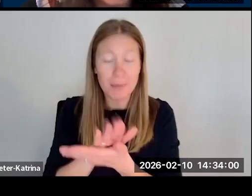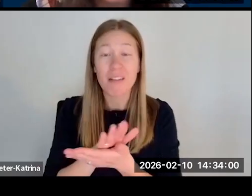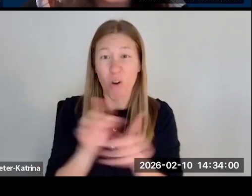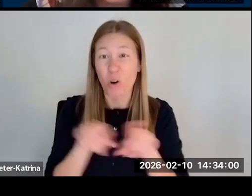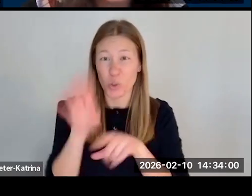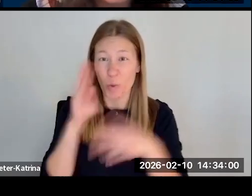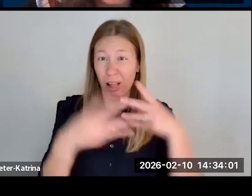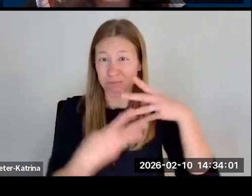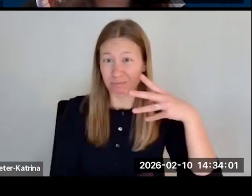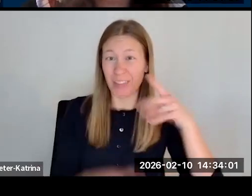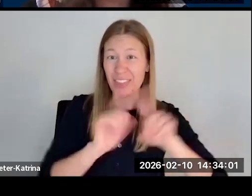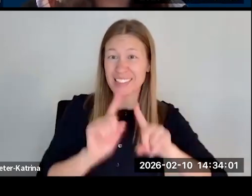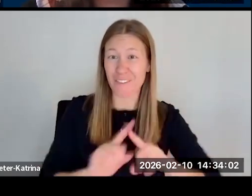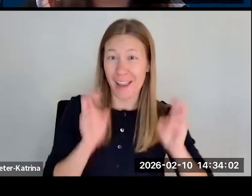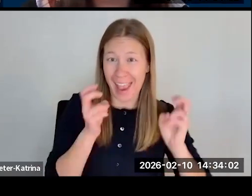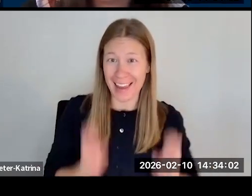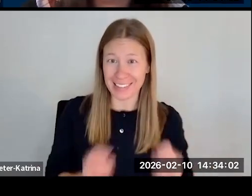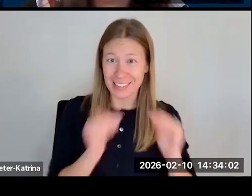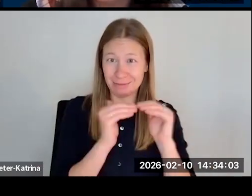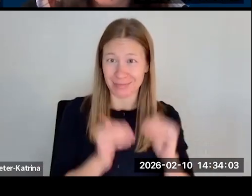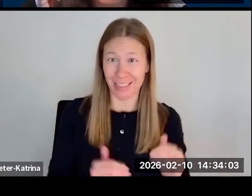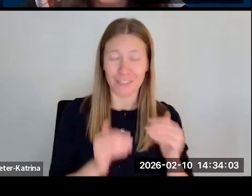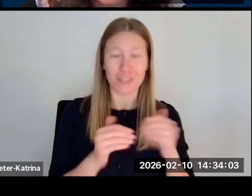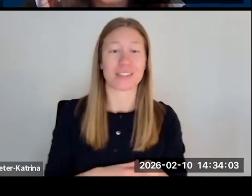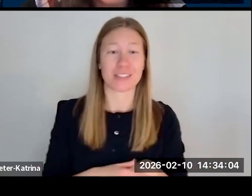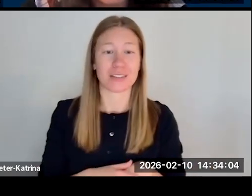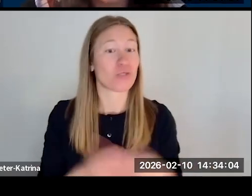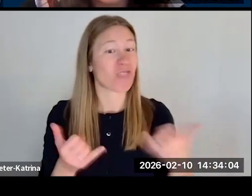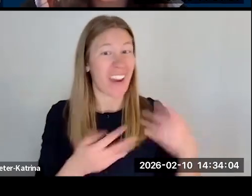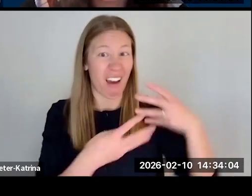So I can see that the headings list for this document is empty.